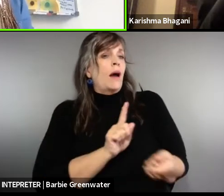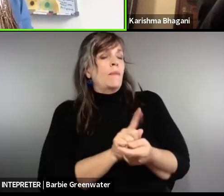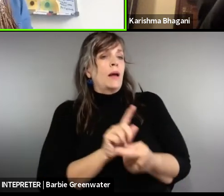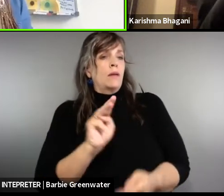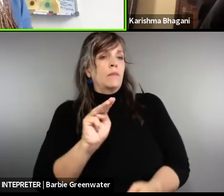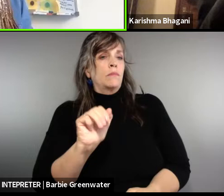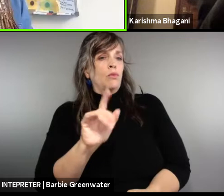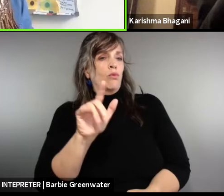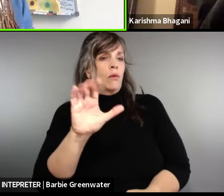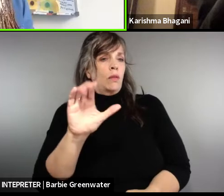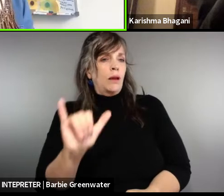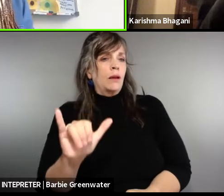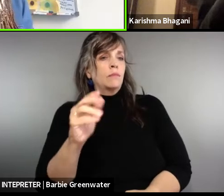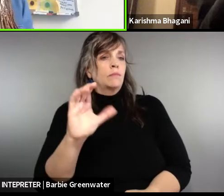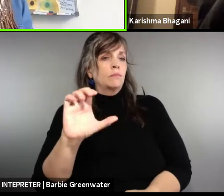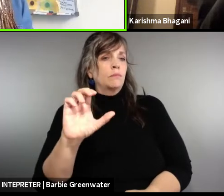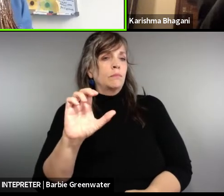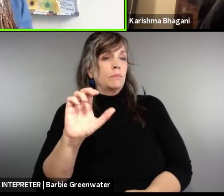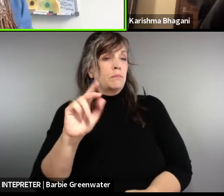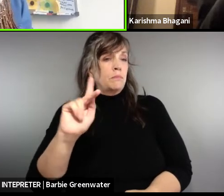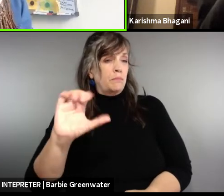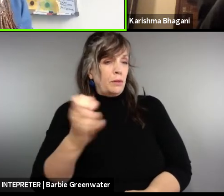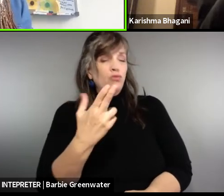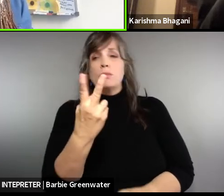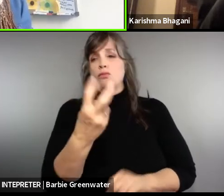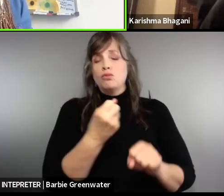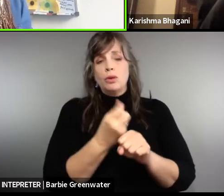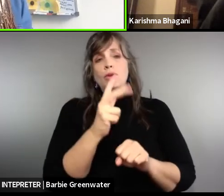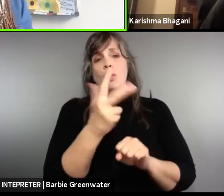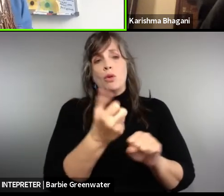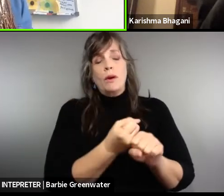About two years, three years later Ricardo Peach,